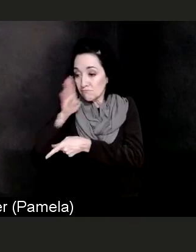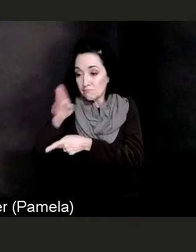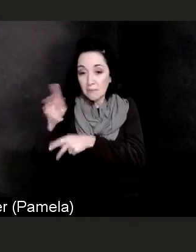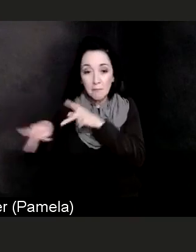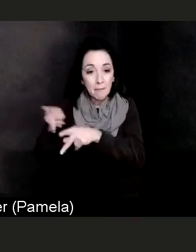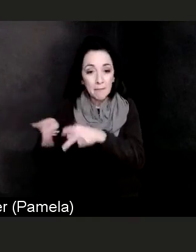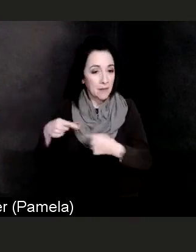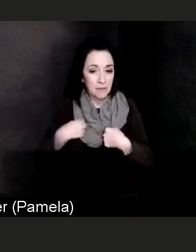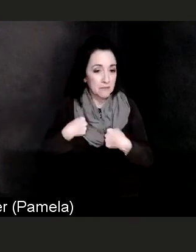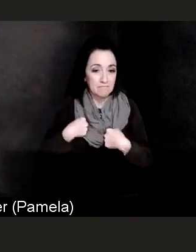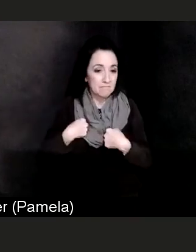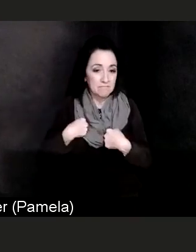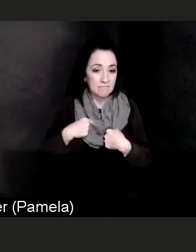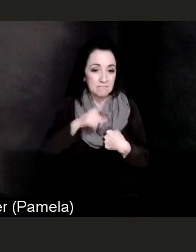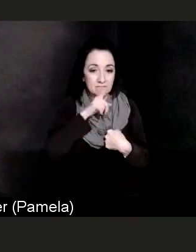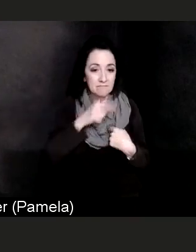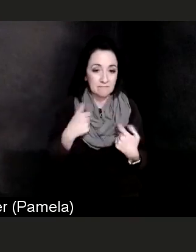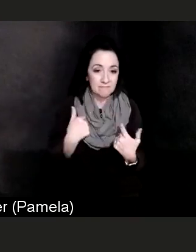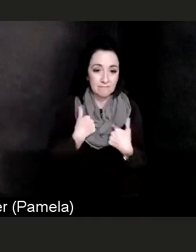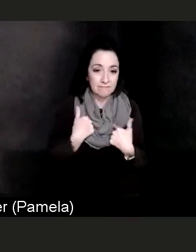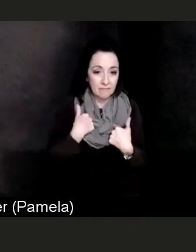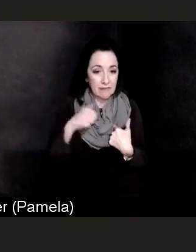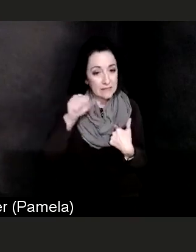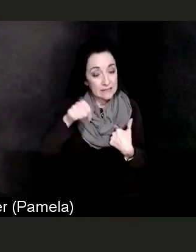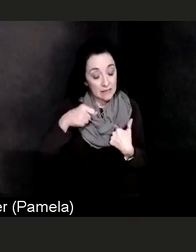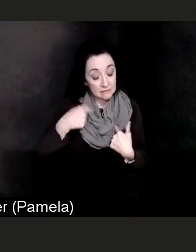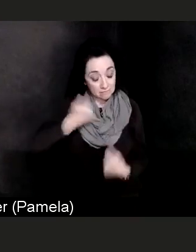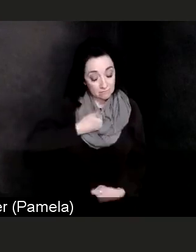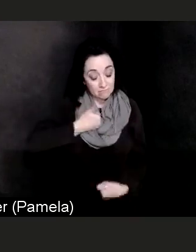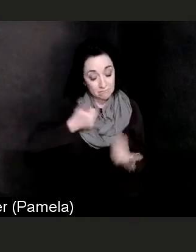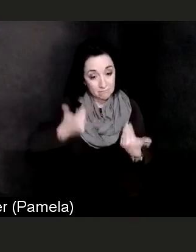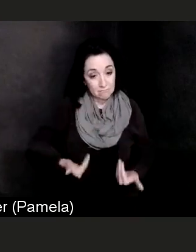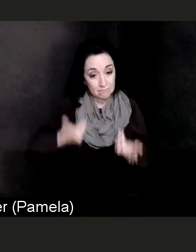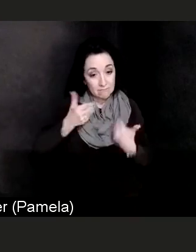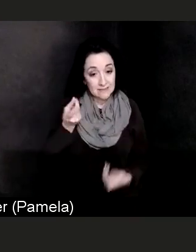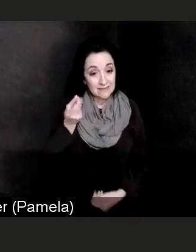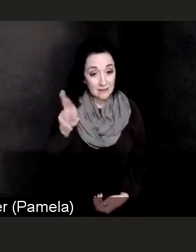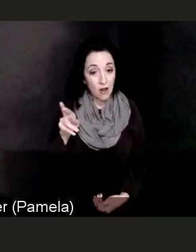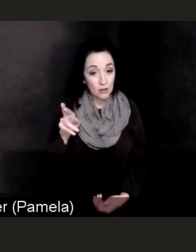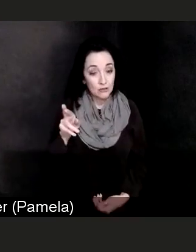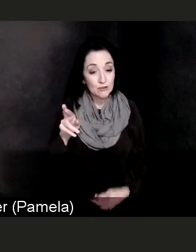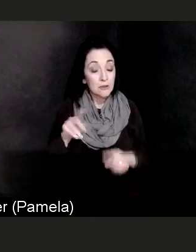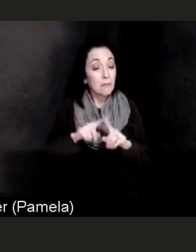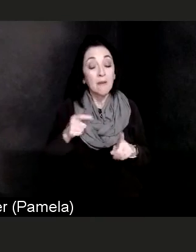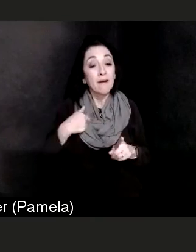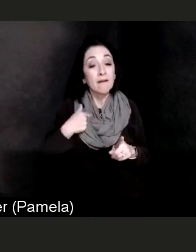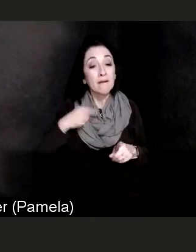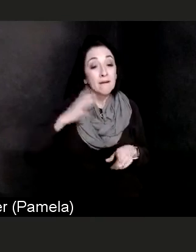You know I can tell you that yeah, I'm a doctor, and you know, one of the things I learned in medical school